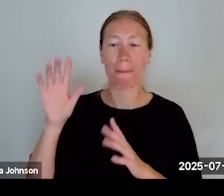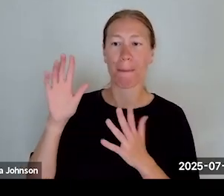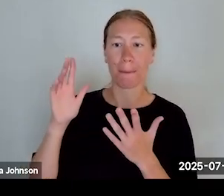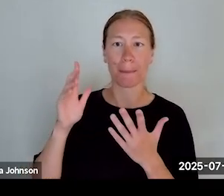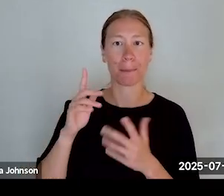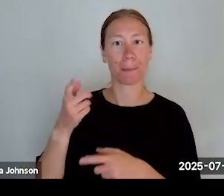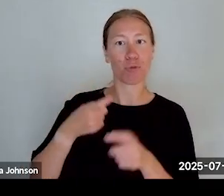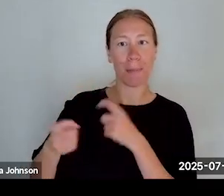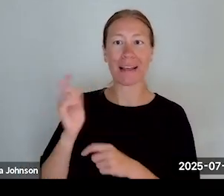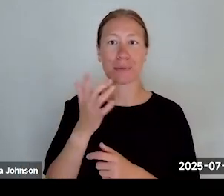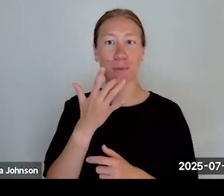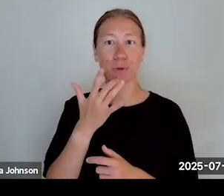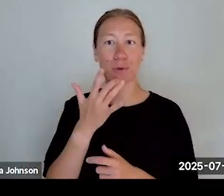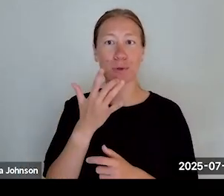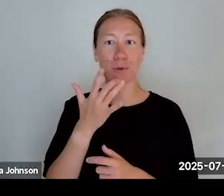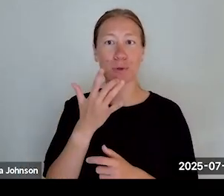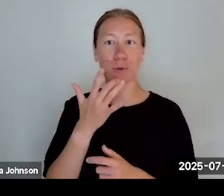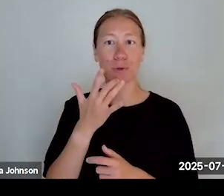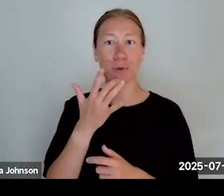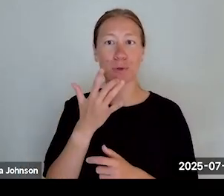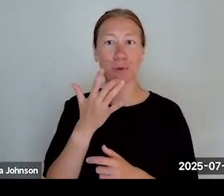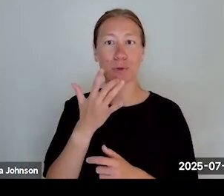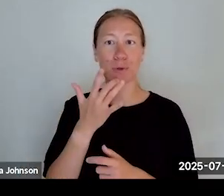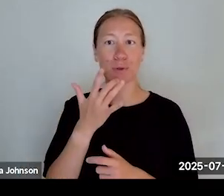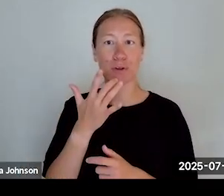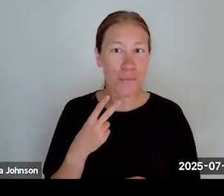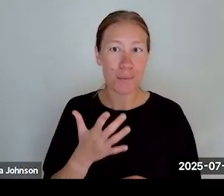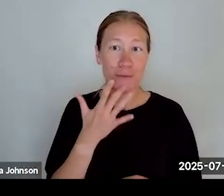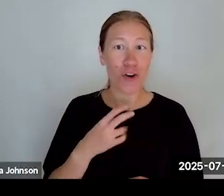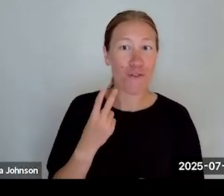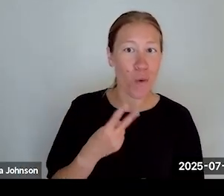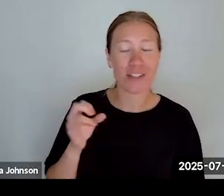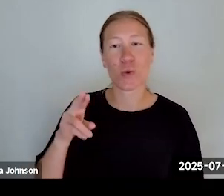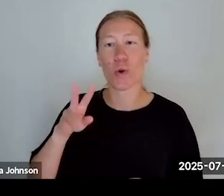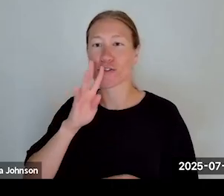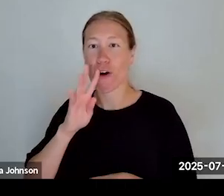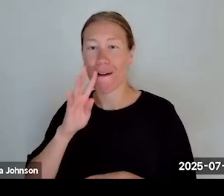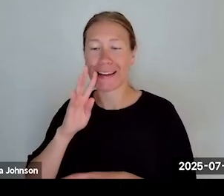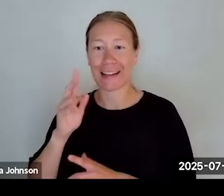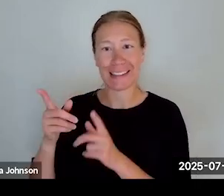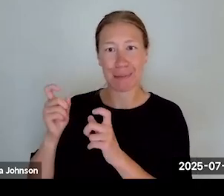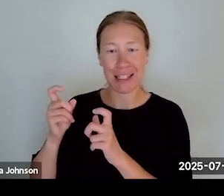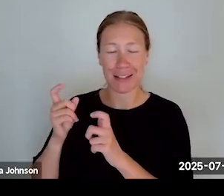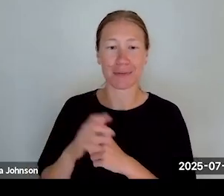and talking speed, which is shown in the image on the top of the slide. There's also a free Chrome extension